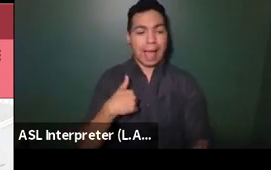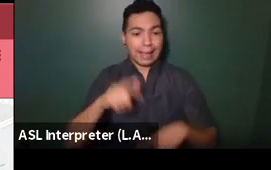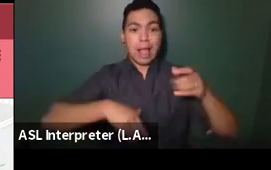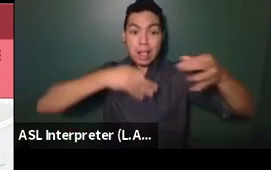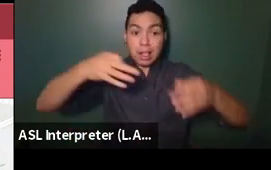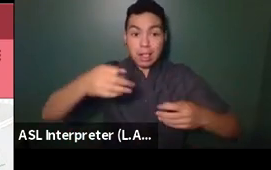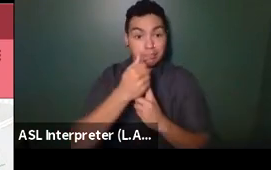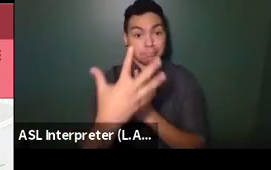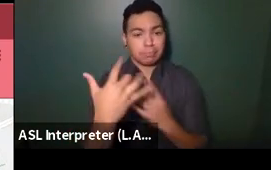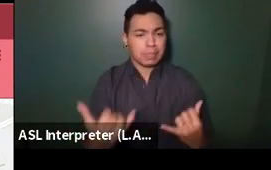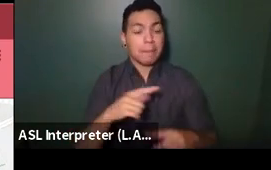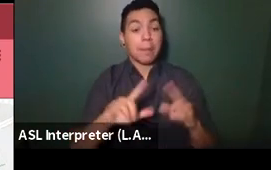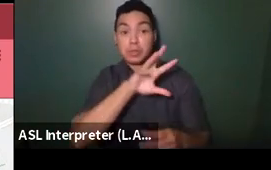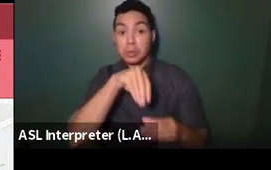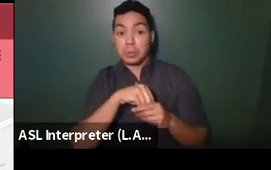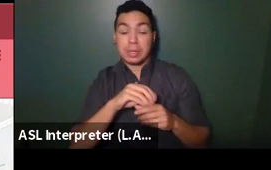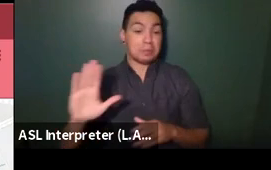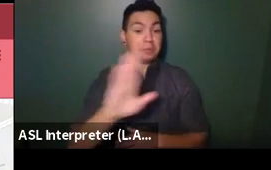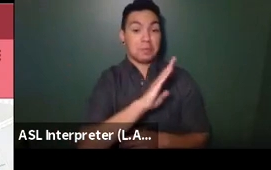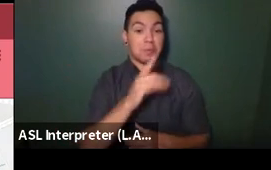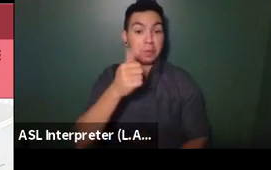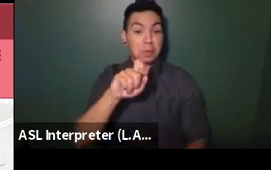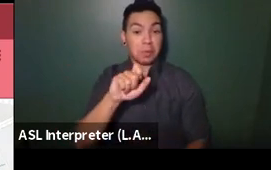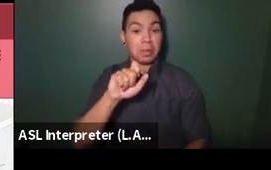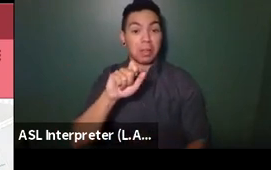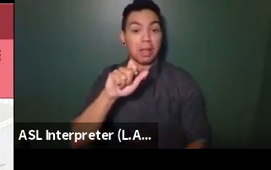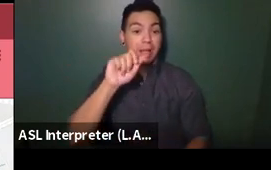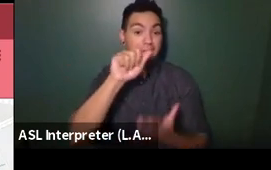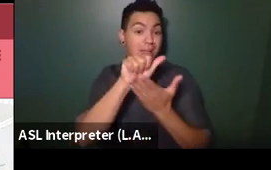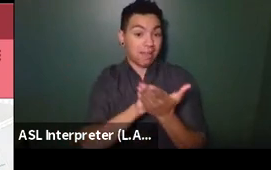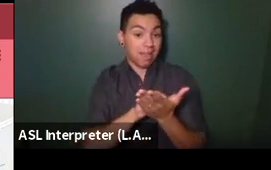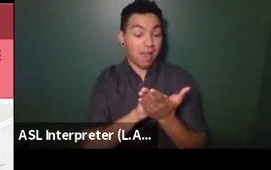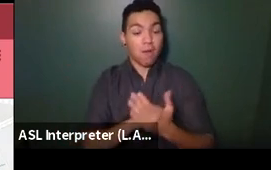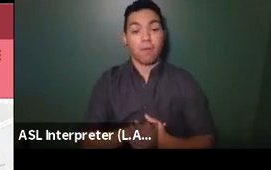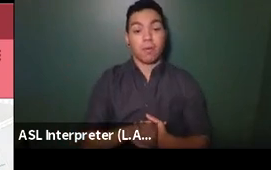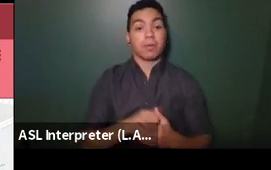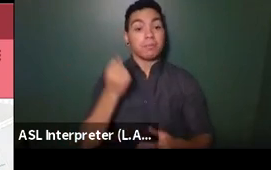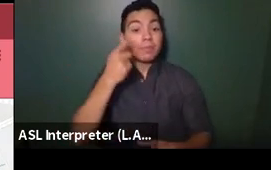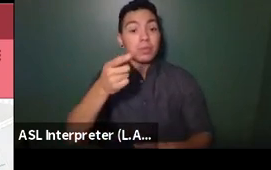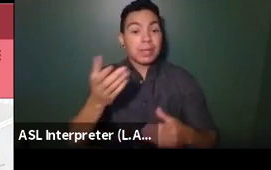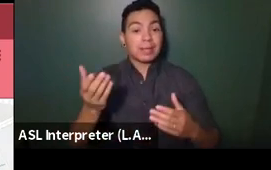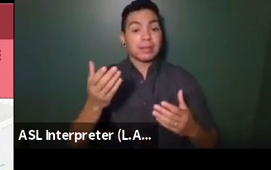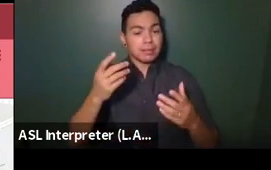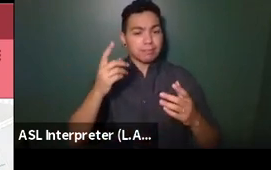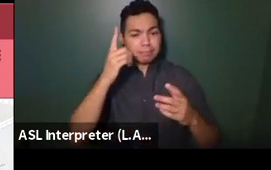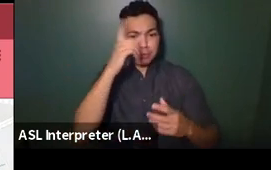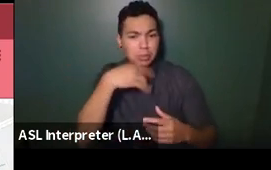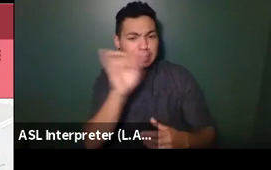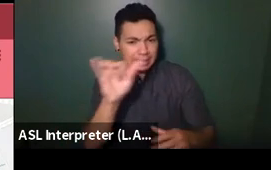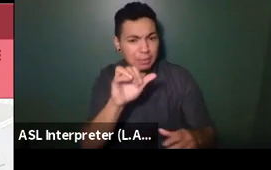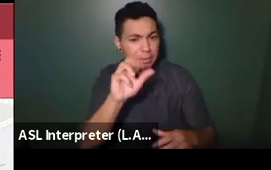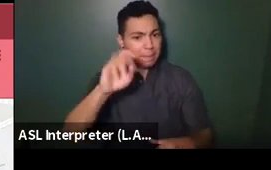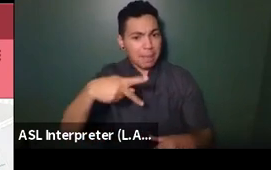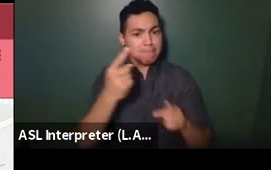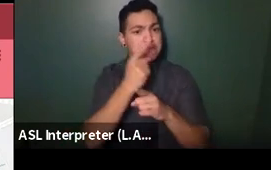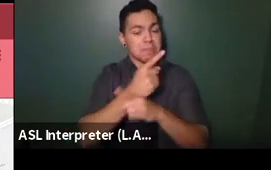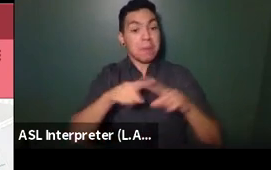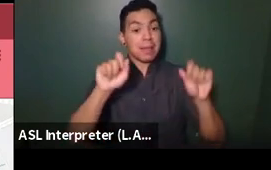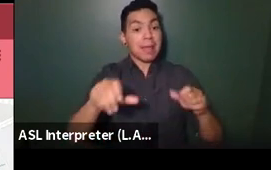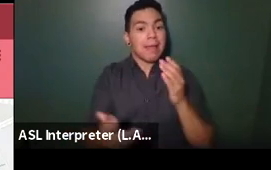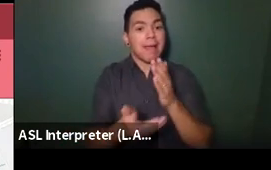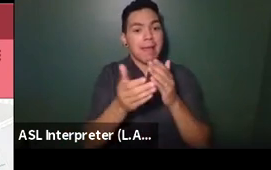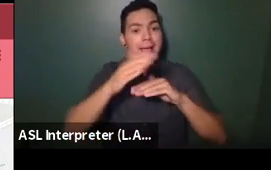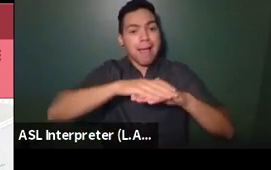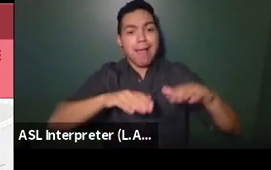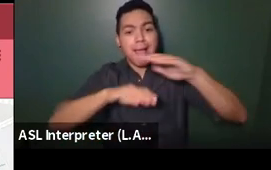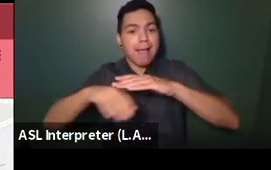Katherine Livick - ESD 112: And it looks just like the Google Maps you're used to, except that you can add layers, place marks, do all kinds of cool things across all kinds of curriculum areas incorporating these maps.